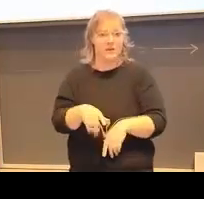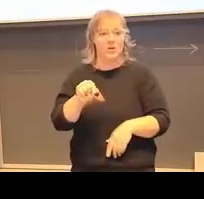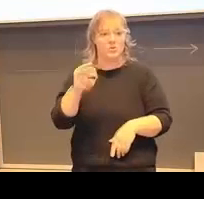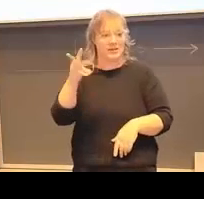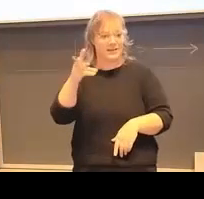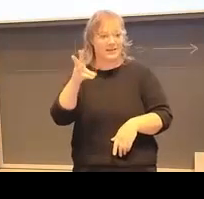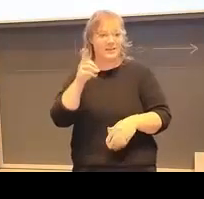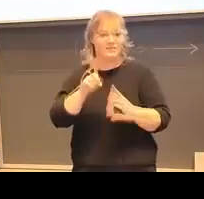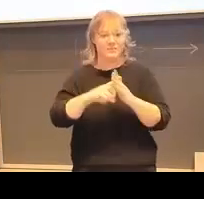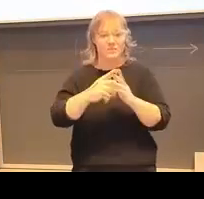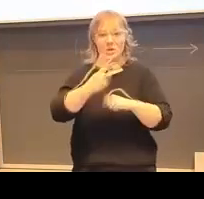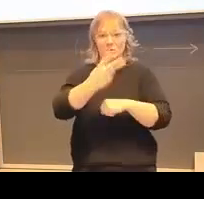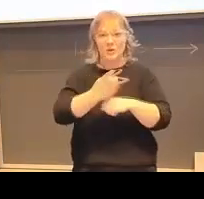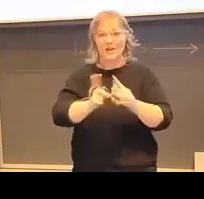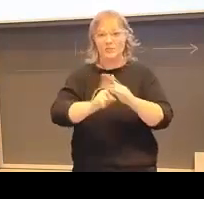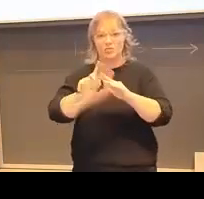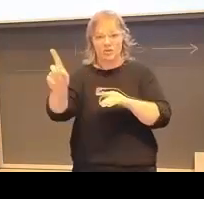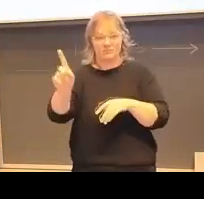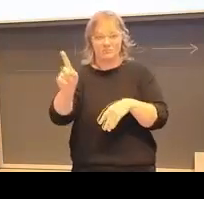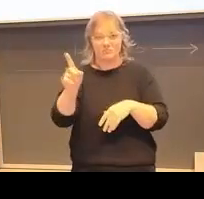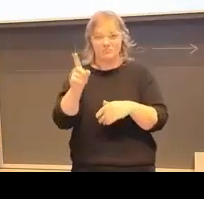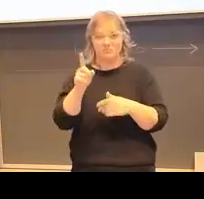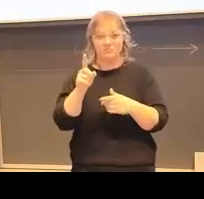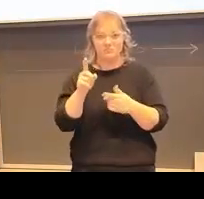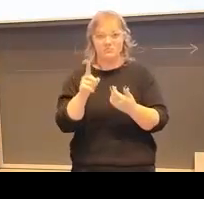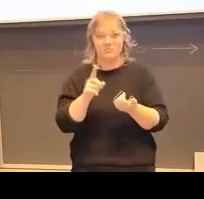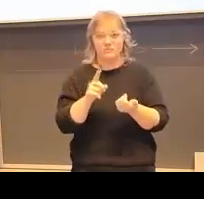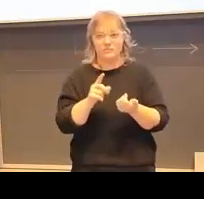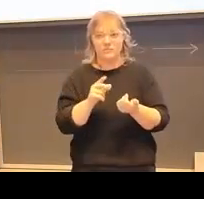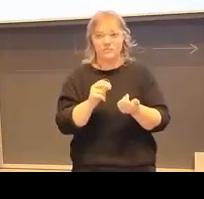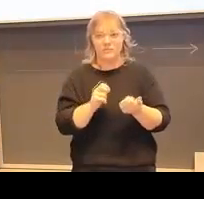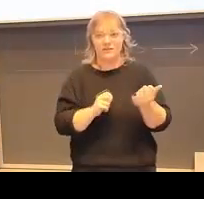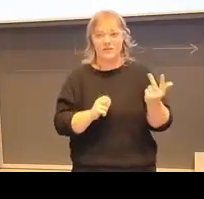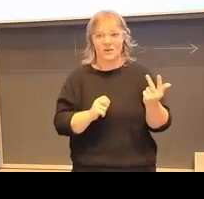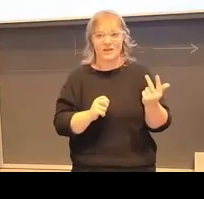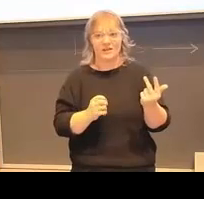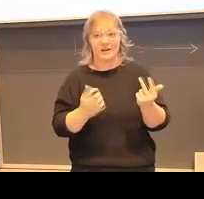began a two-day offsite Retreat that is for Rising threes fives and a small group of Faculty focused